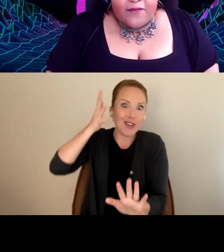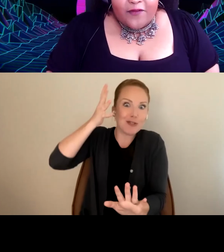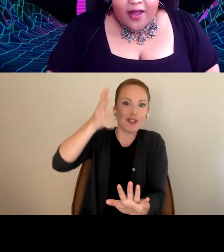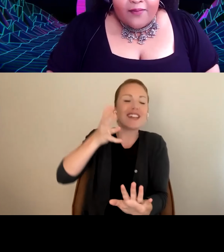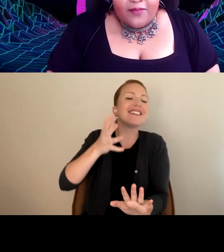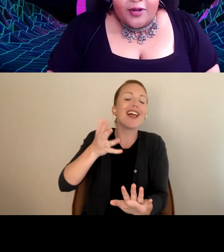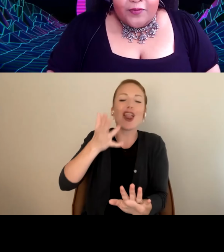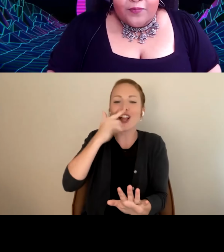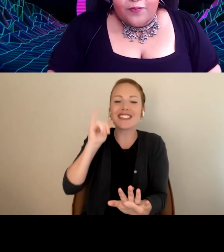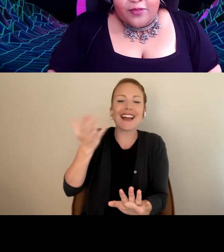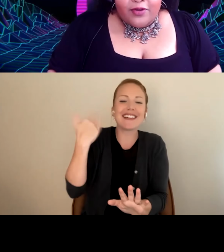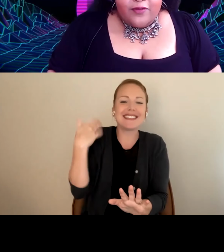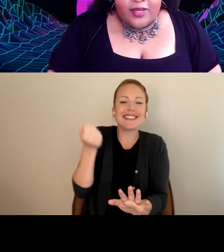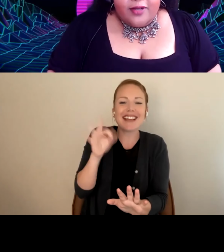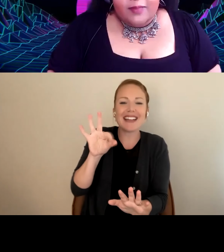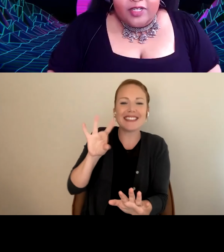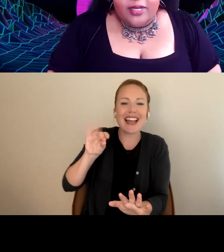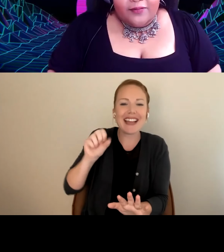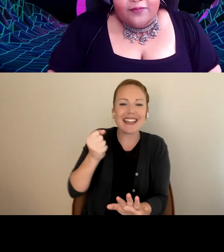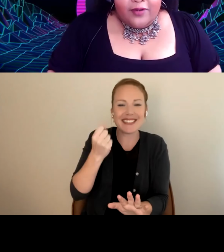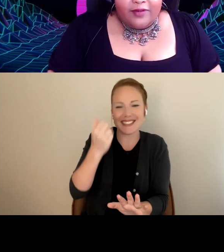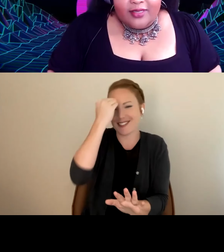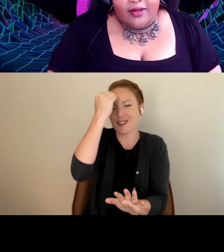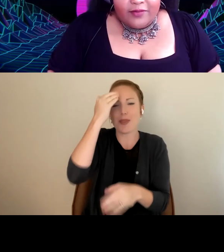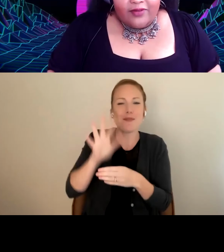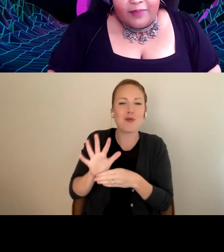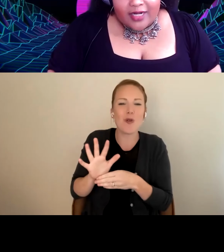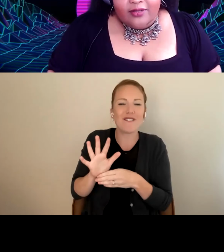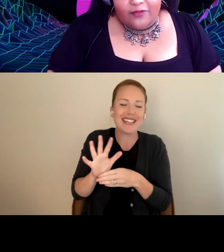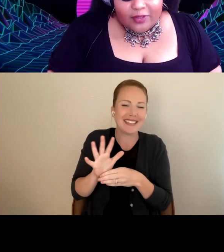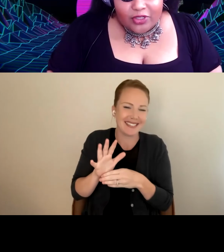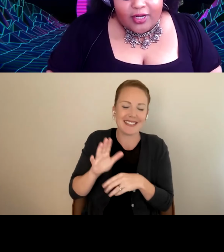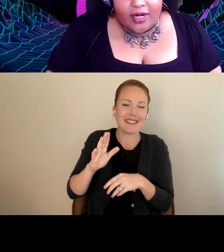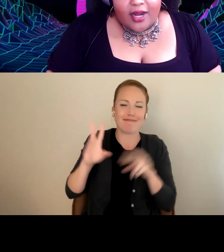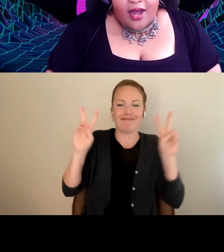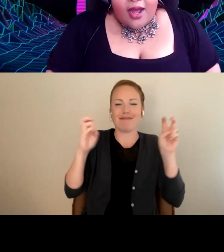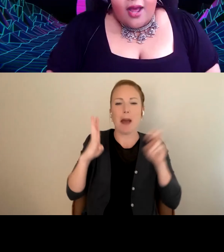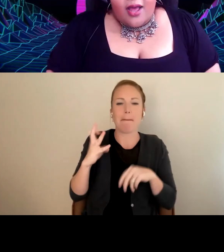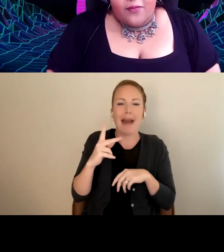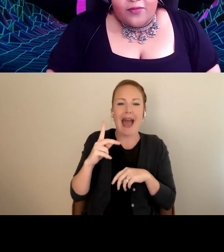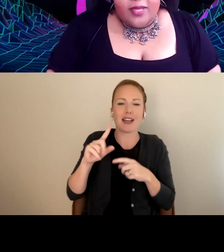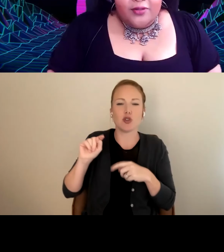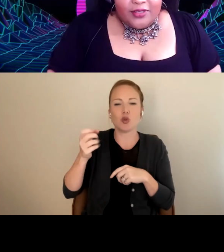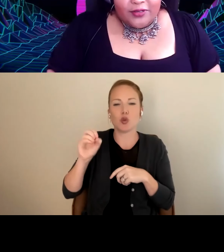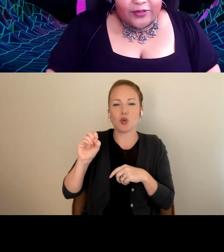from, especially reminiscent of the movie Back to the Future where they use a DeLorean